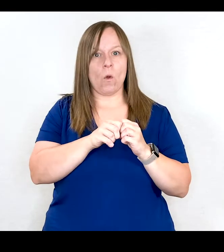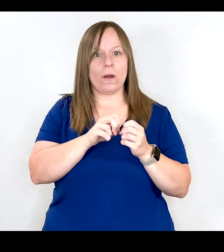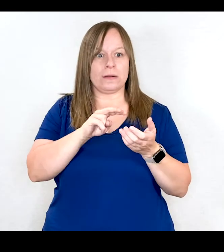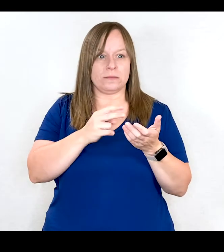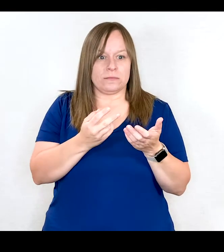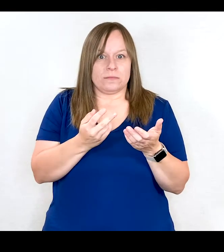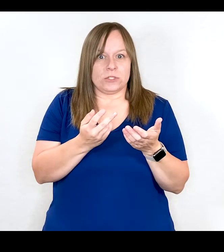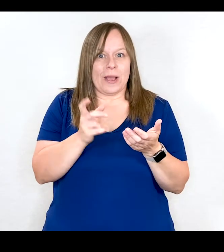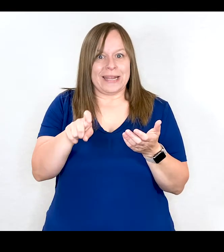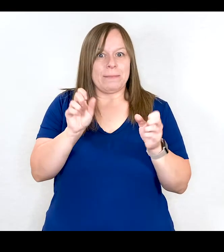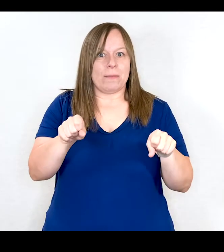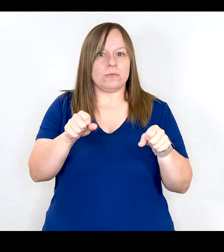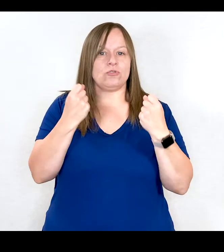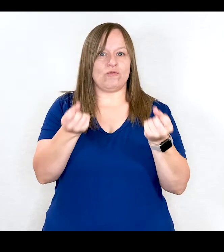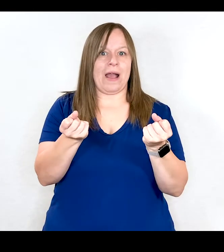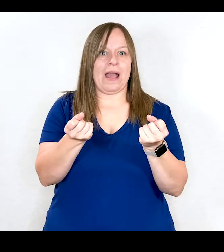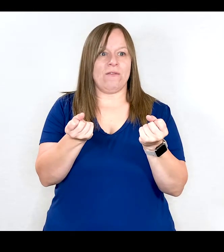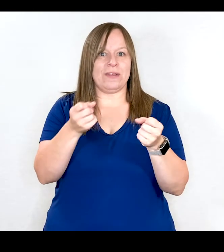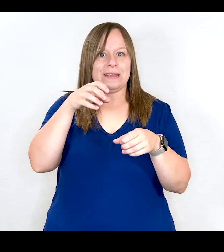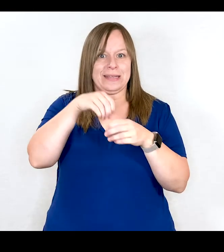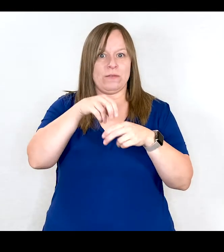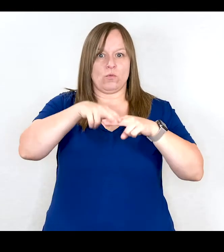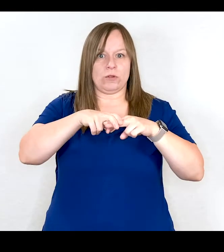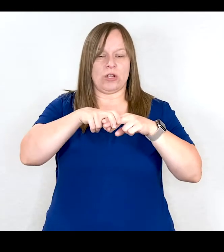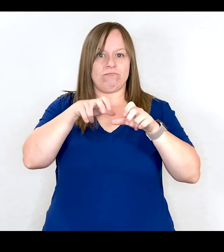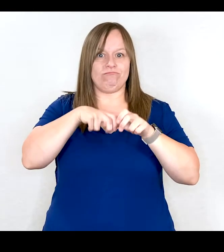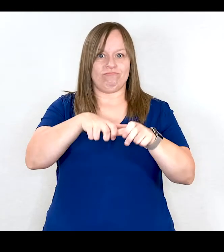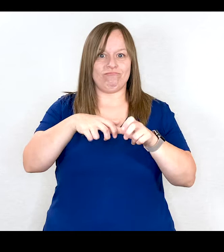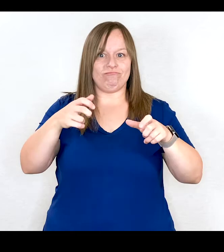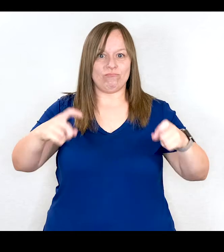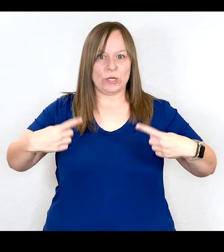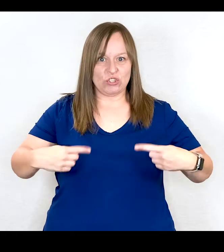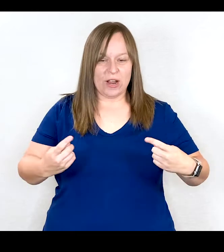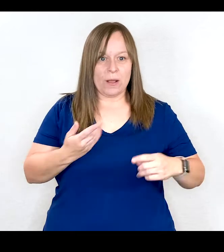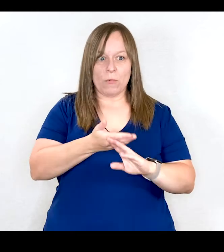I had to make the move to drive from my wheelchair that was a big change for me because prior